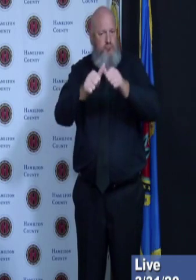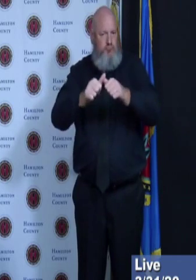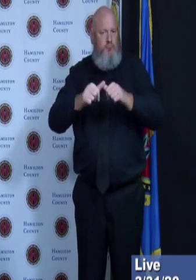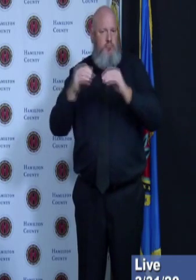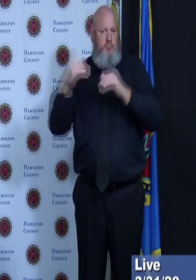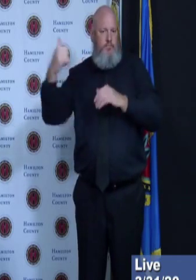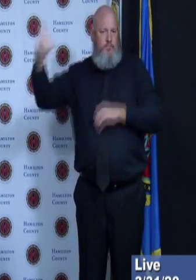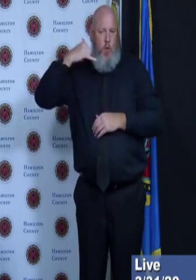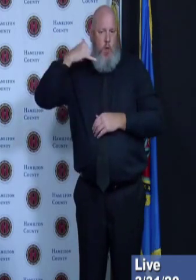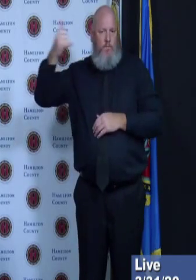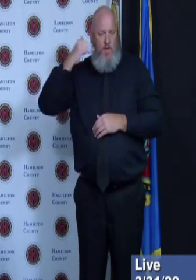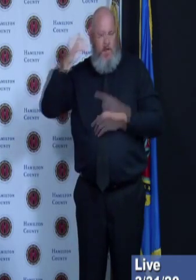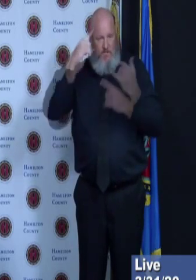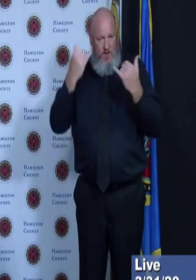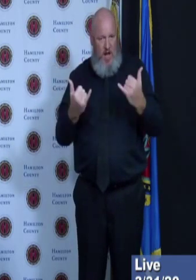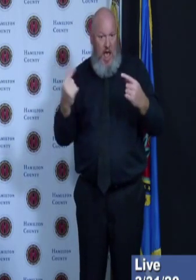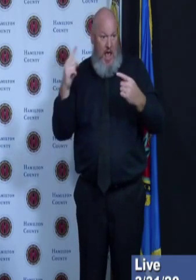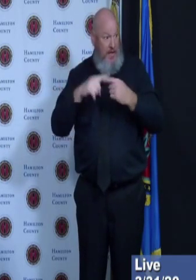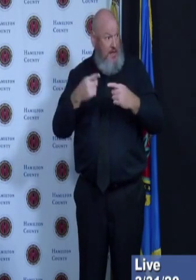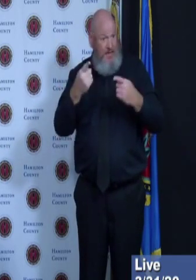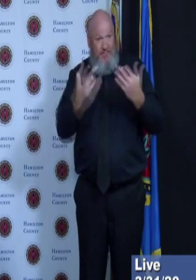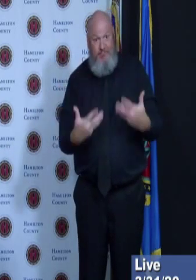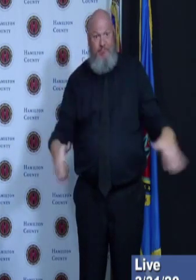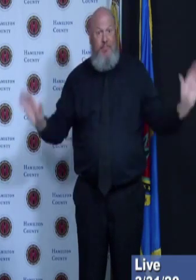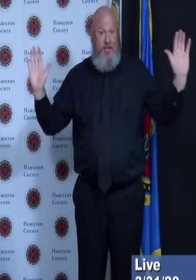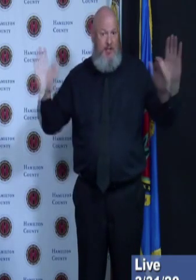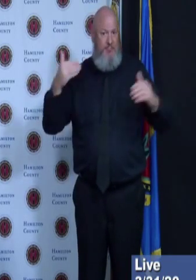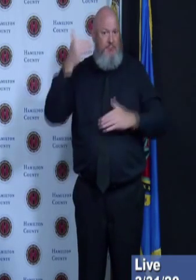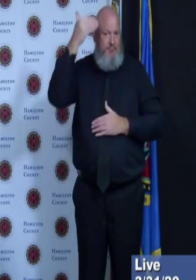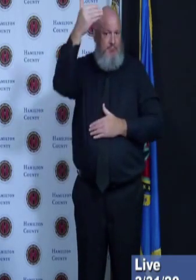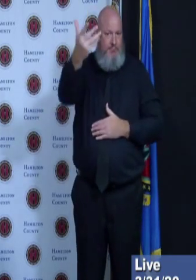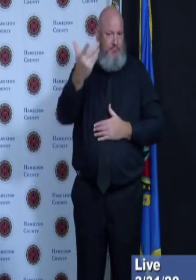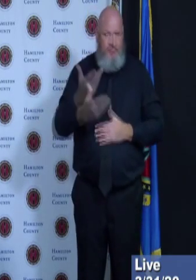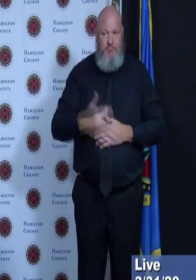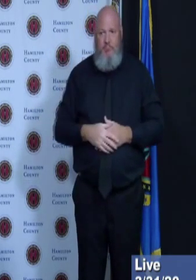heard any anecdotal stories about how people are unable to access what they